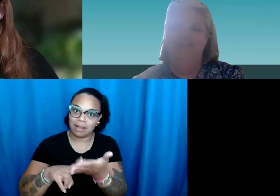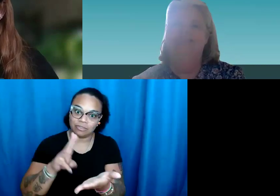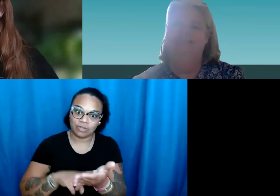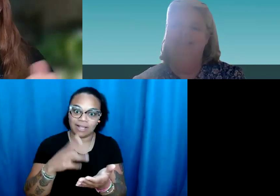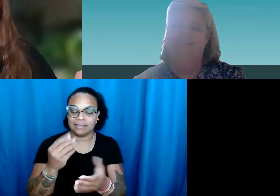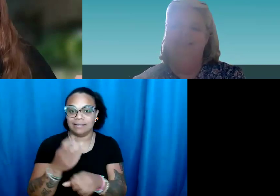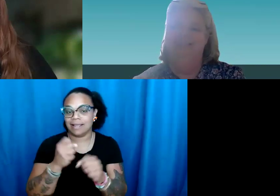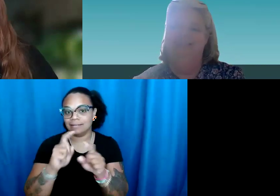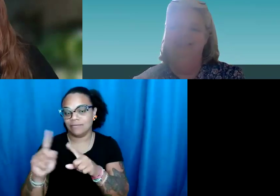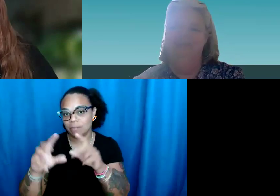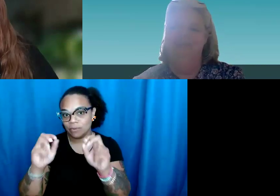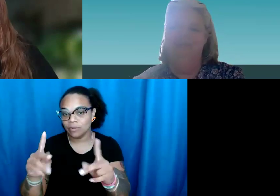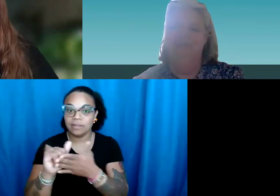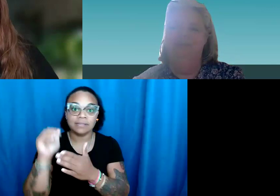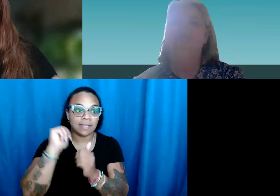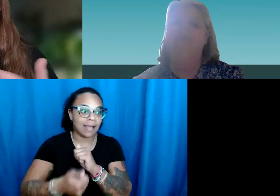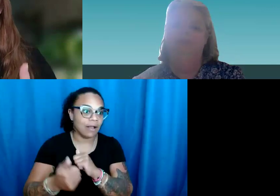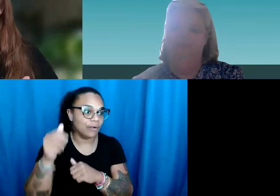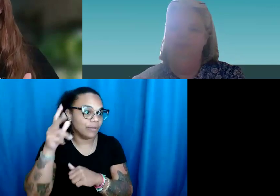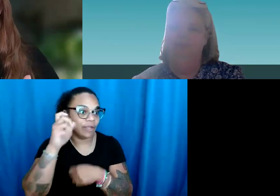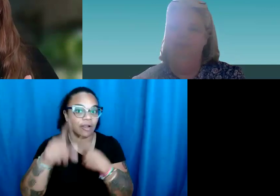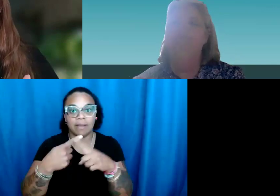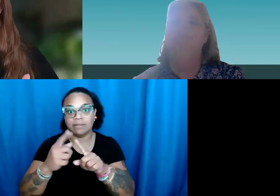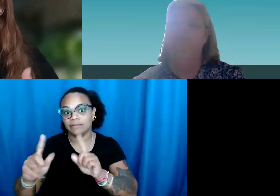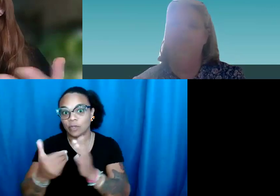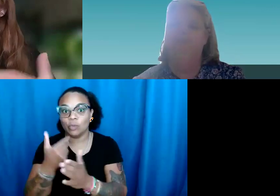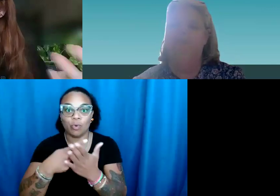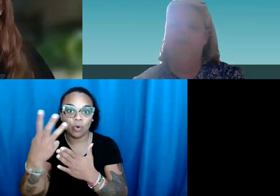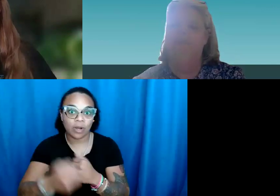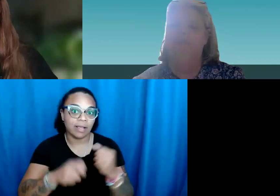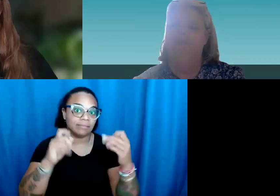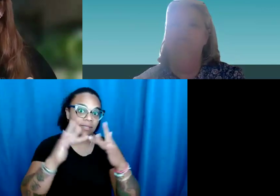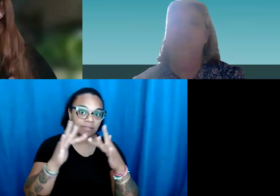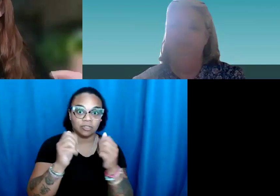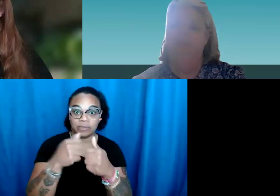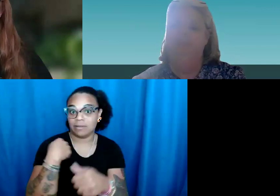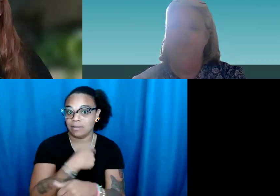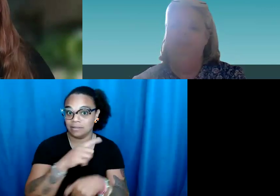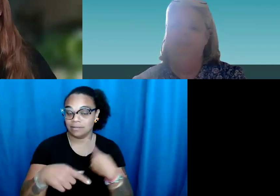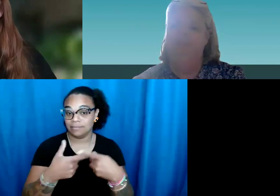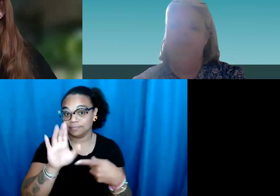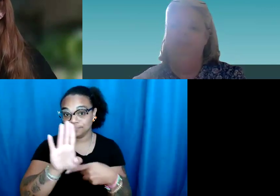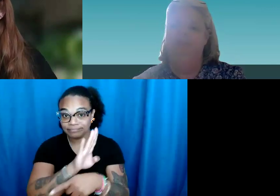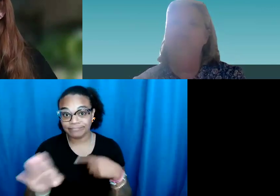That's how you hear about new programs and staying in touch about your business and what you are doing.